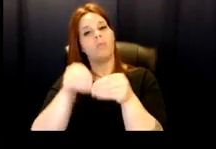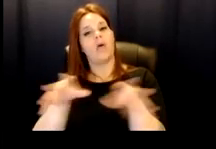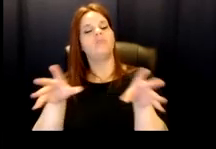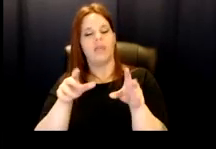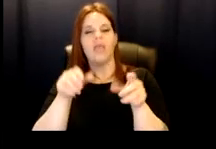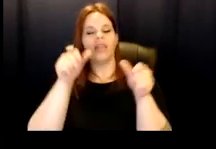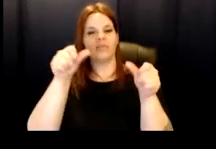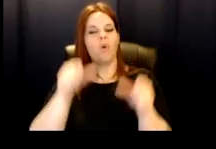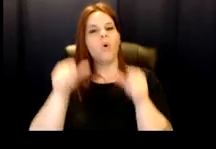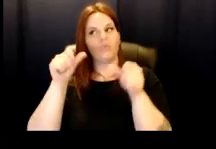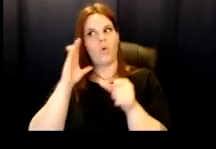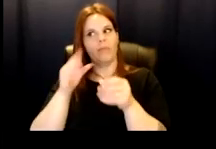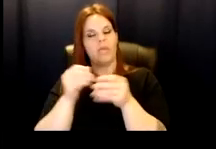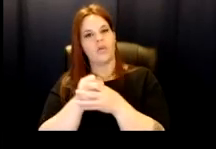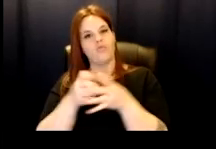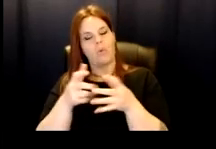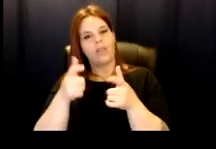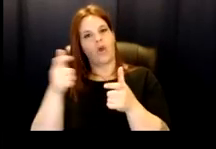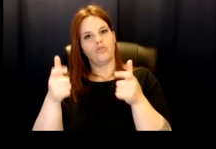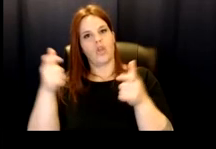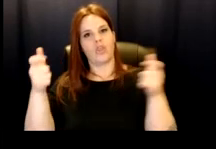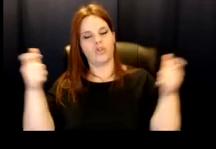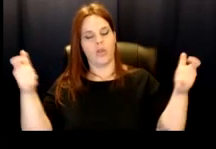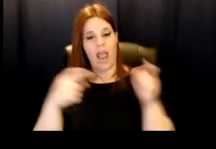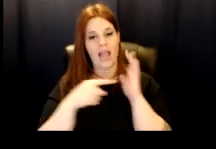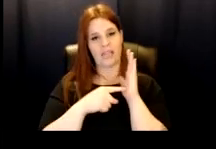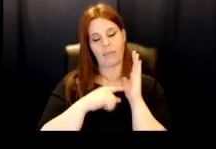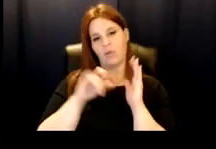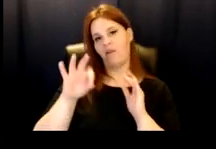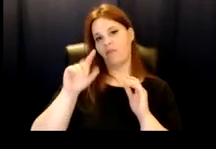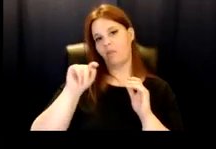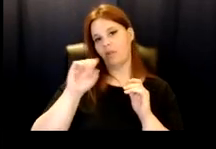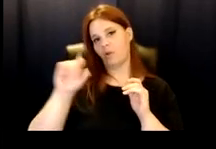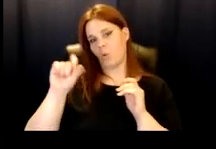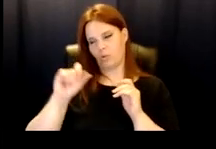likely to be growing larger and larger. Examples of these tools are things like a data scraper